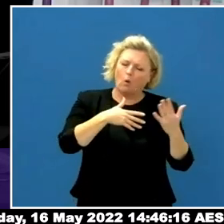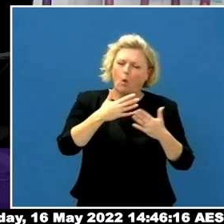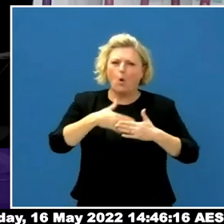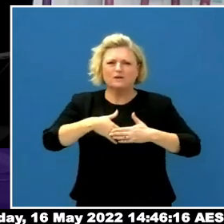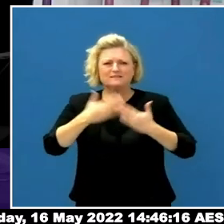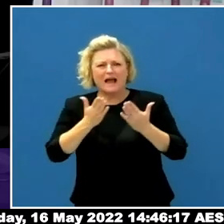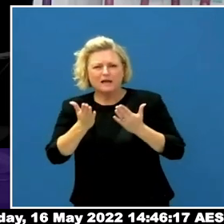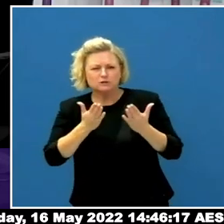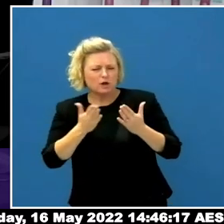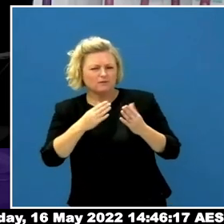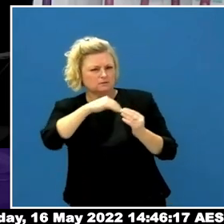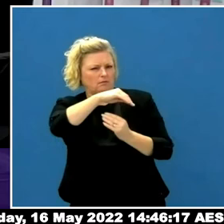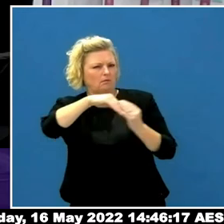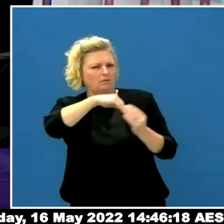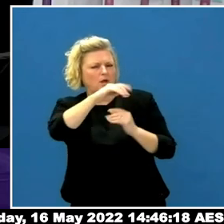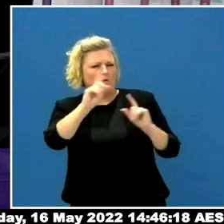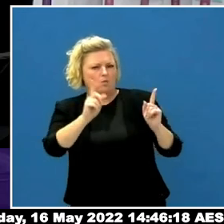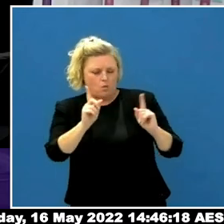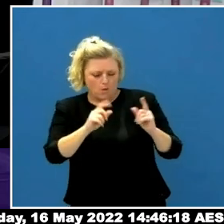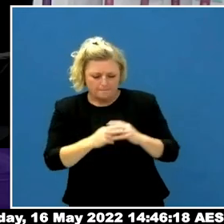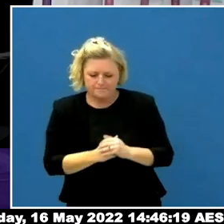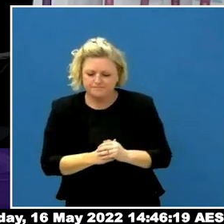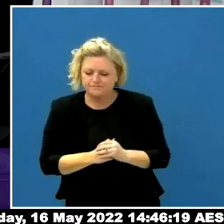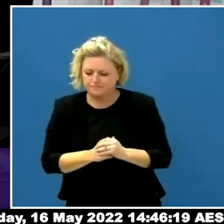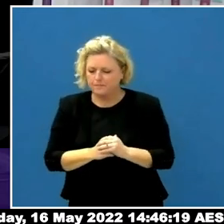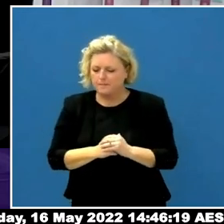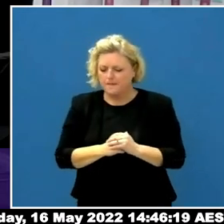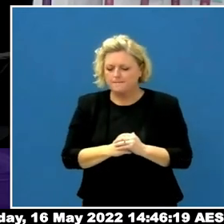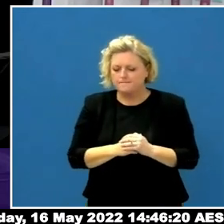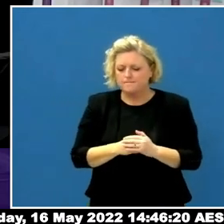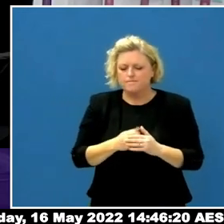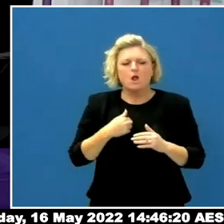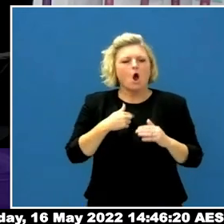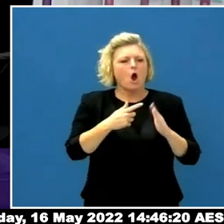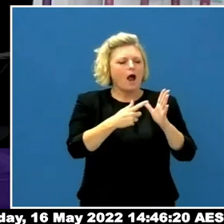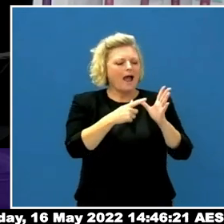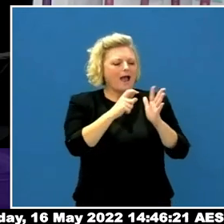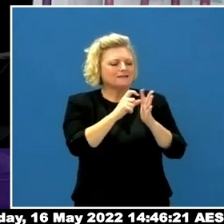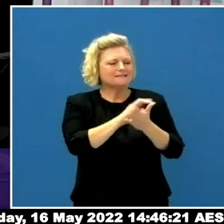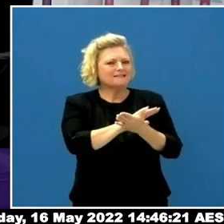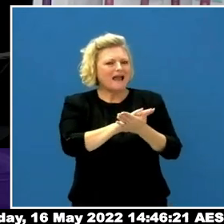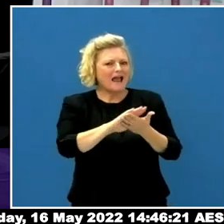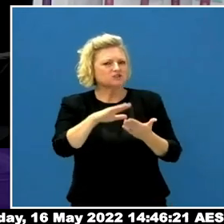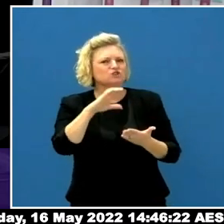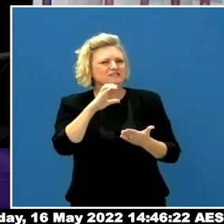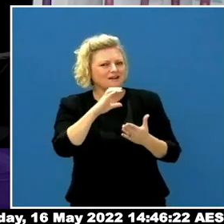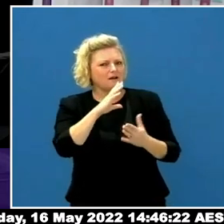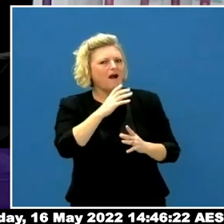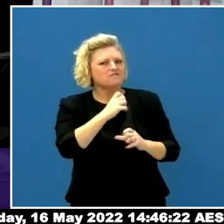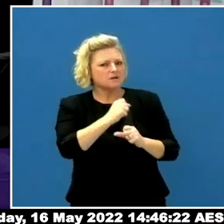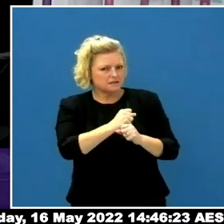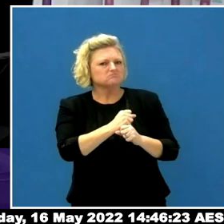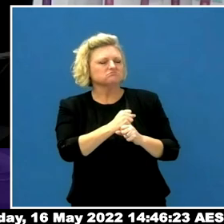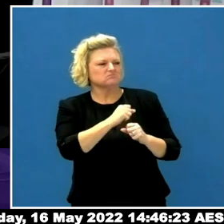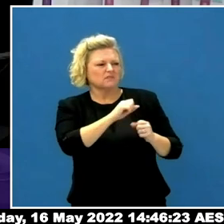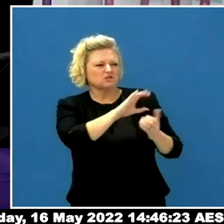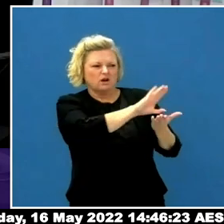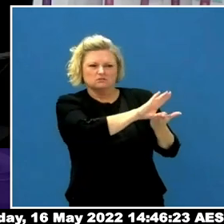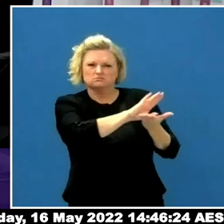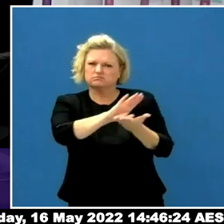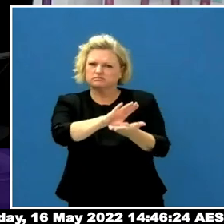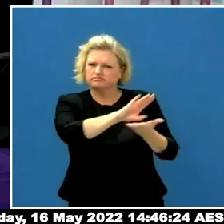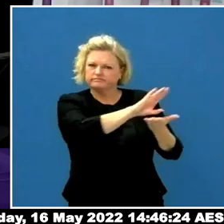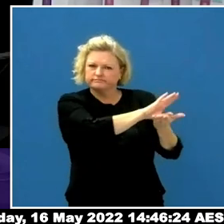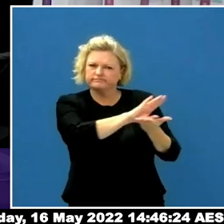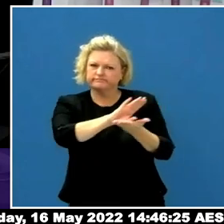It started off I think at $24,000 per year and it went on different levels from mild to